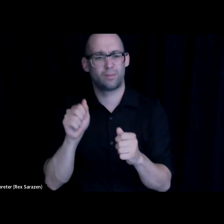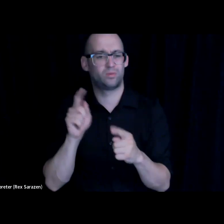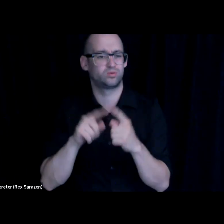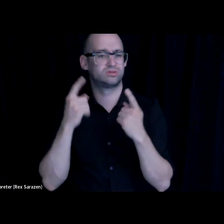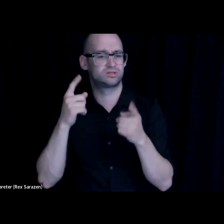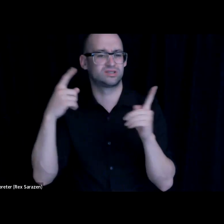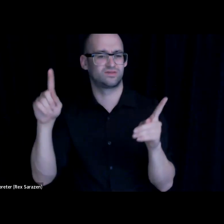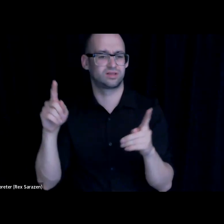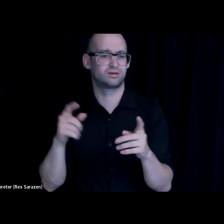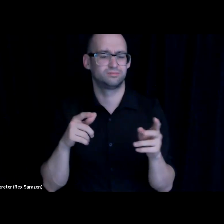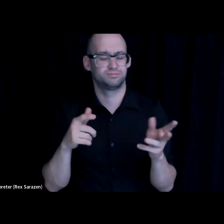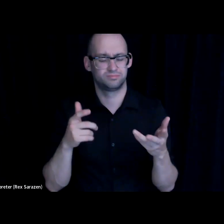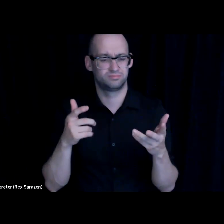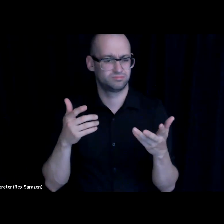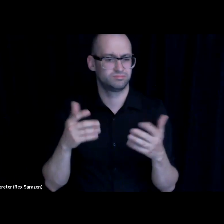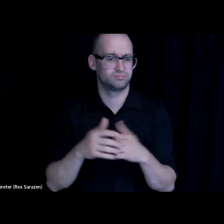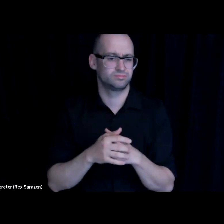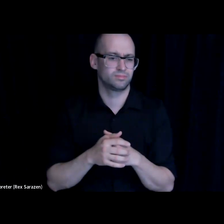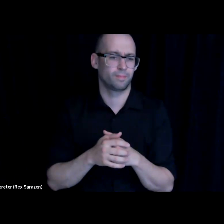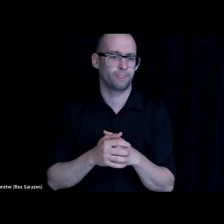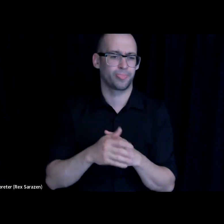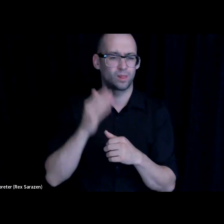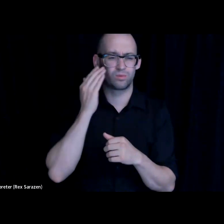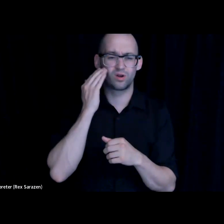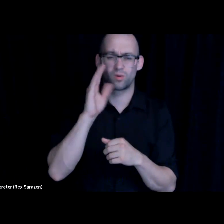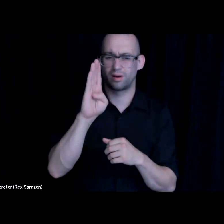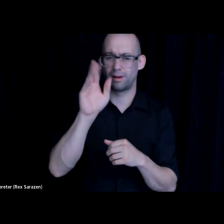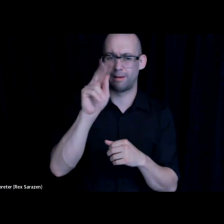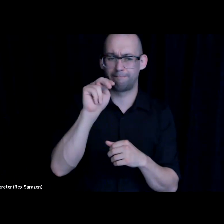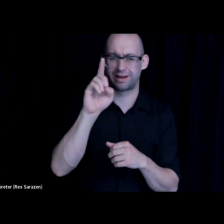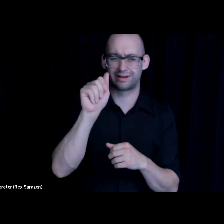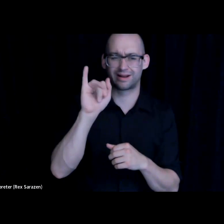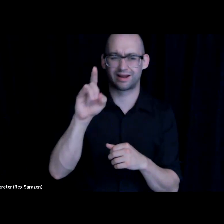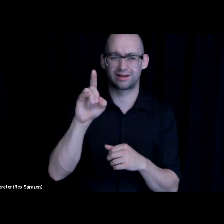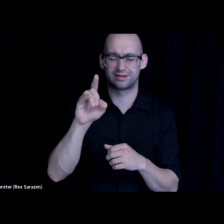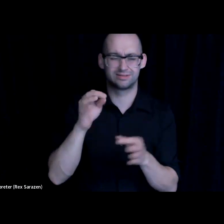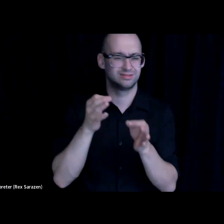pull that off. But we knew that that was just a band a. We knew that broadband access is